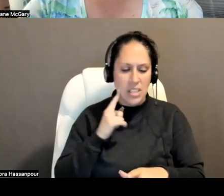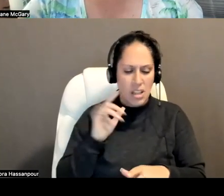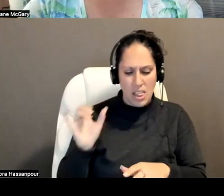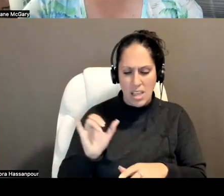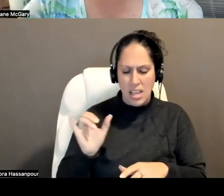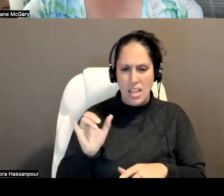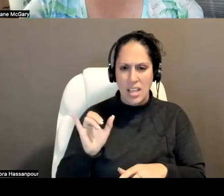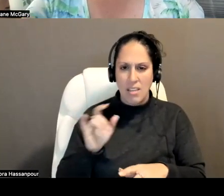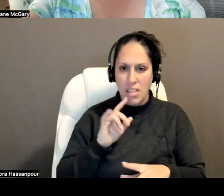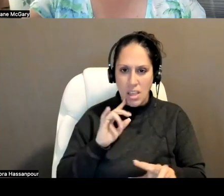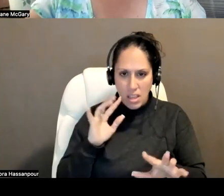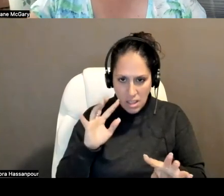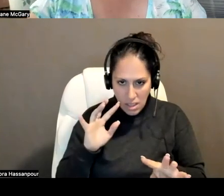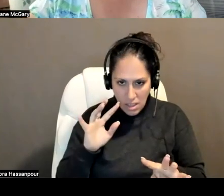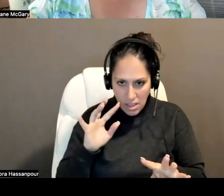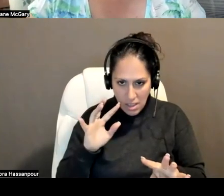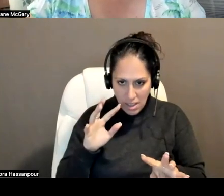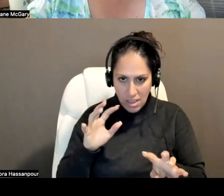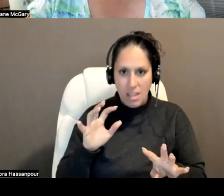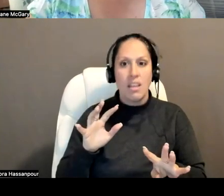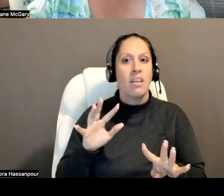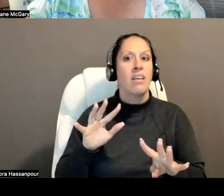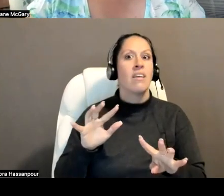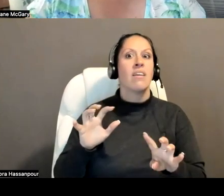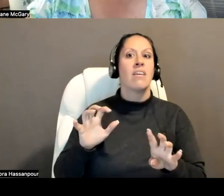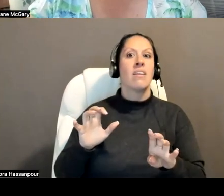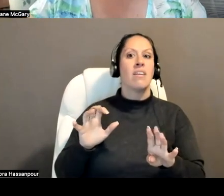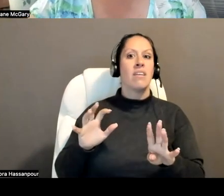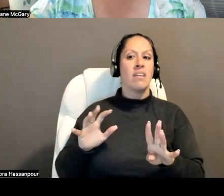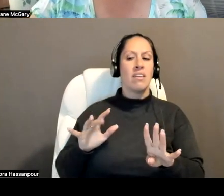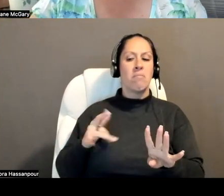suspenseful. And it added a different element that I wasn't expecting.